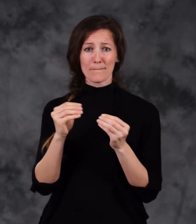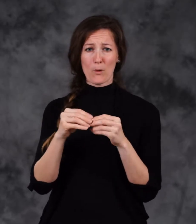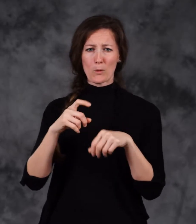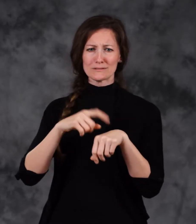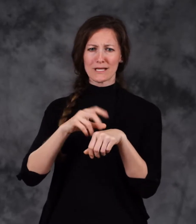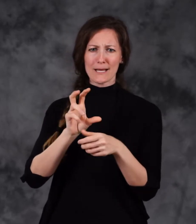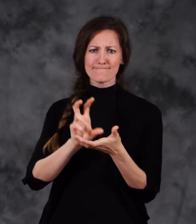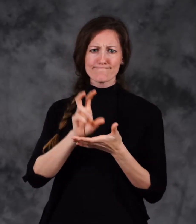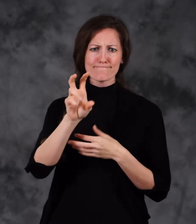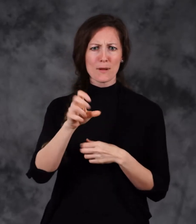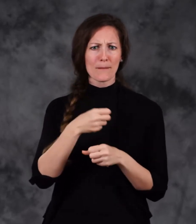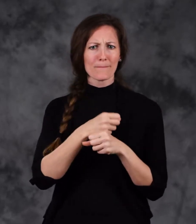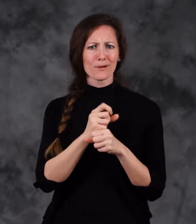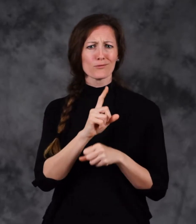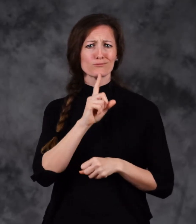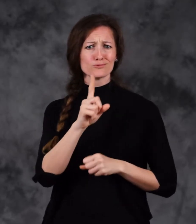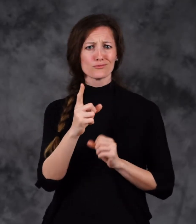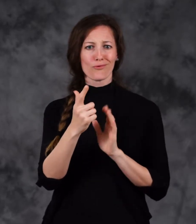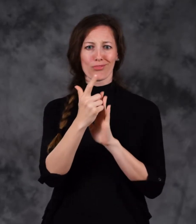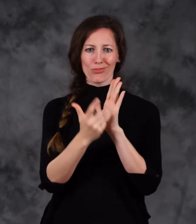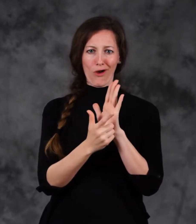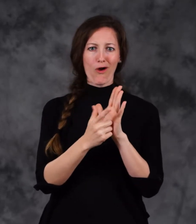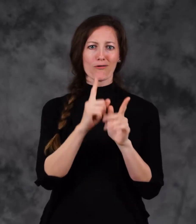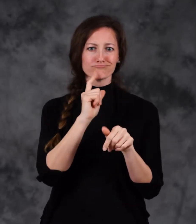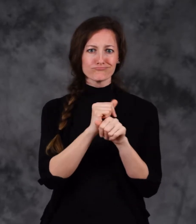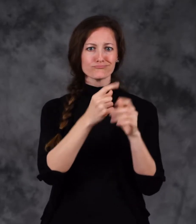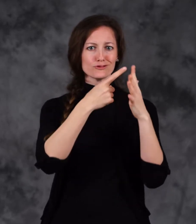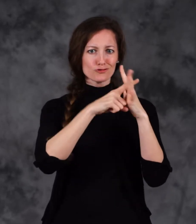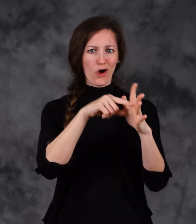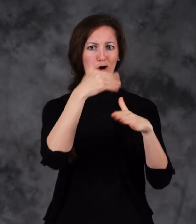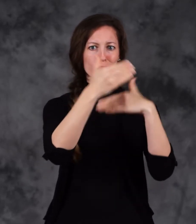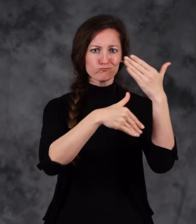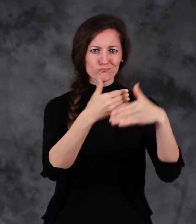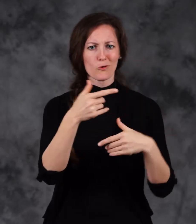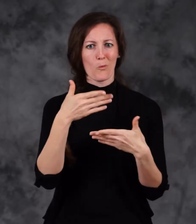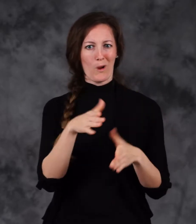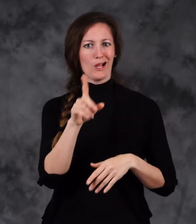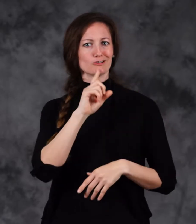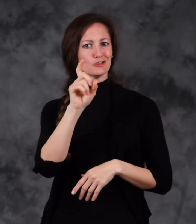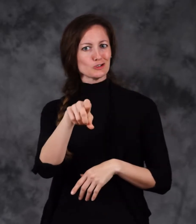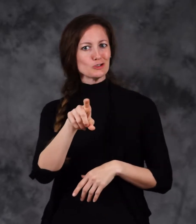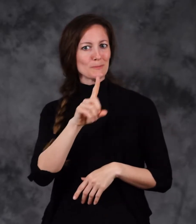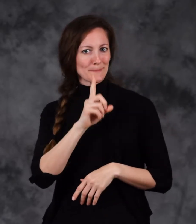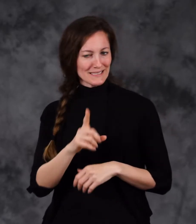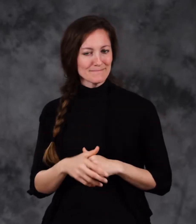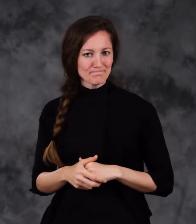and spend more time ensuring that laws are implemented the way they should be.